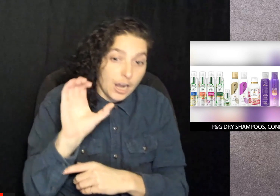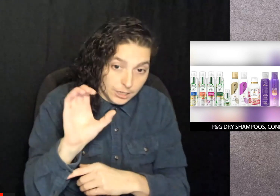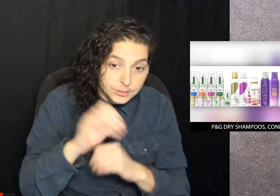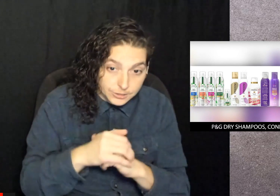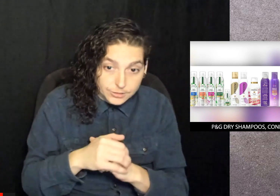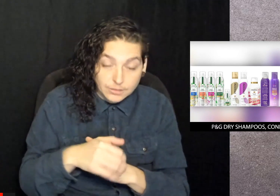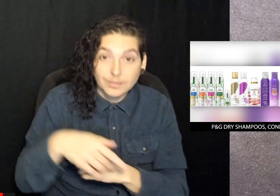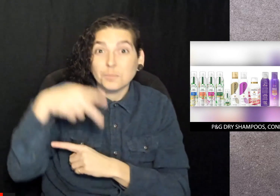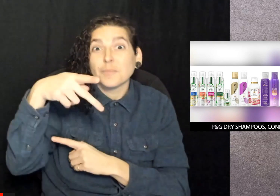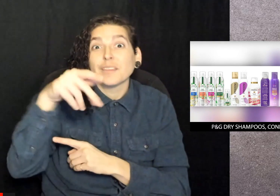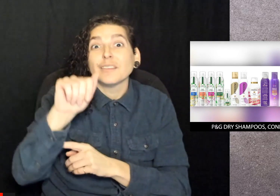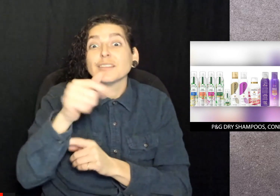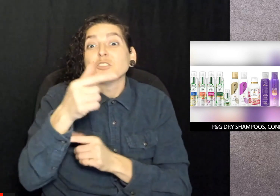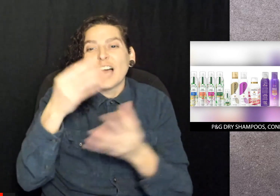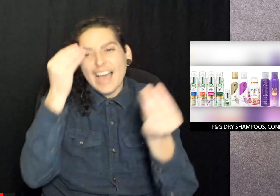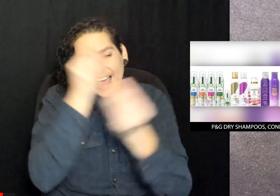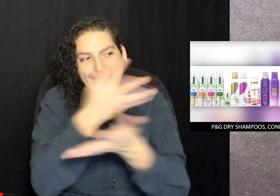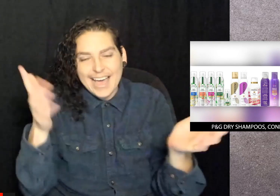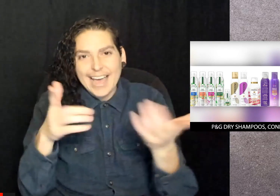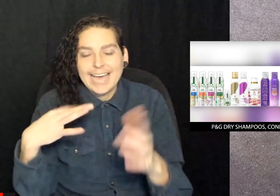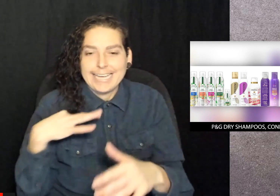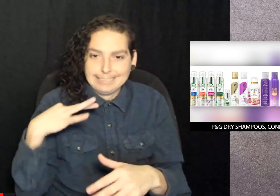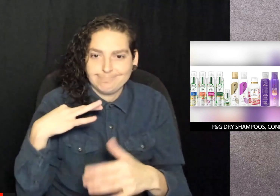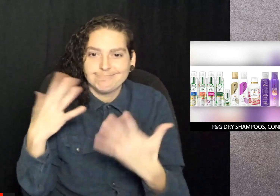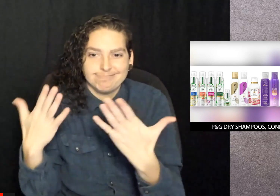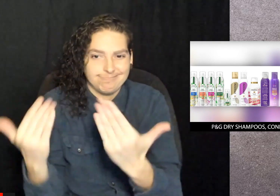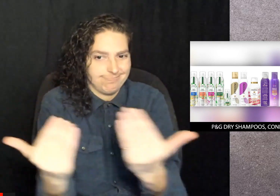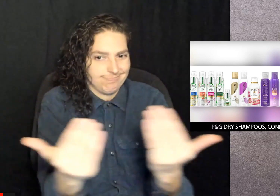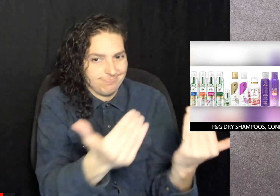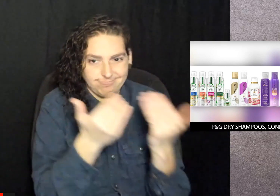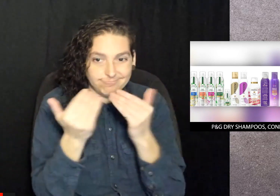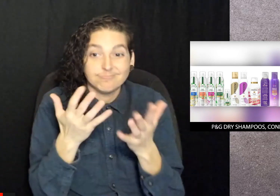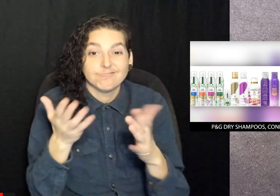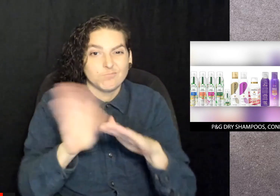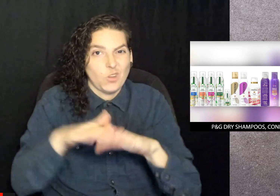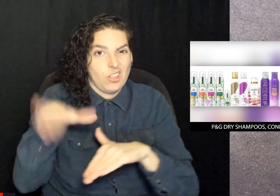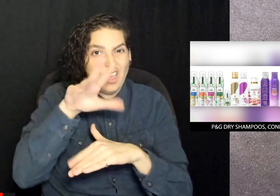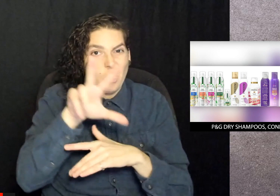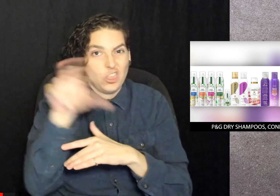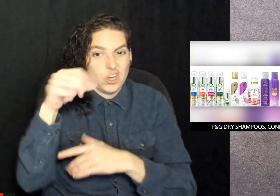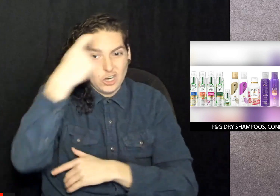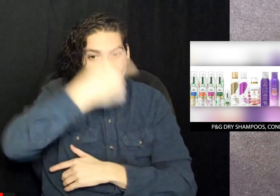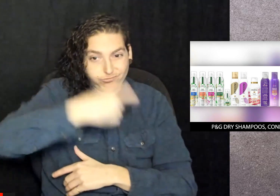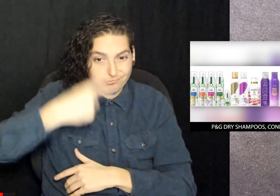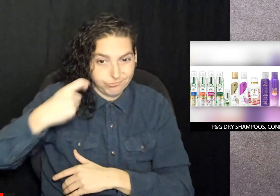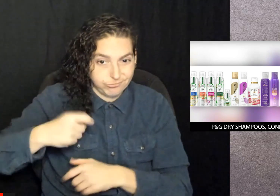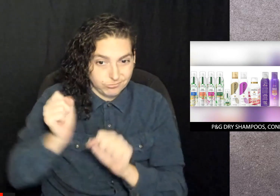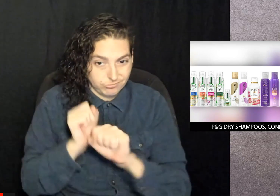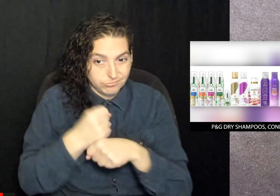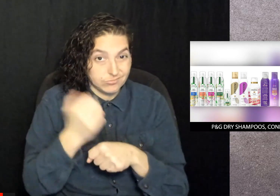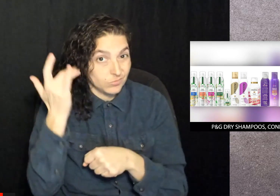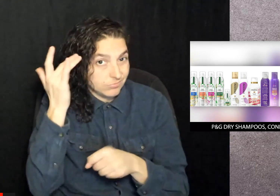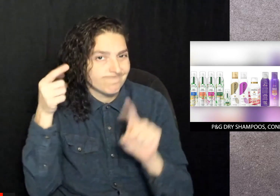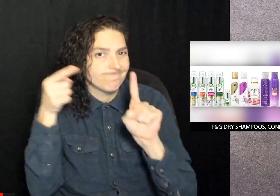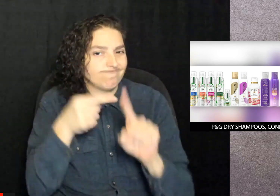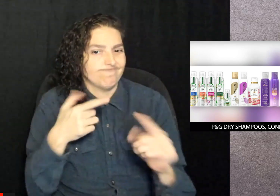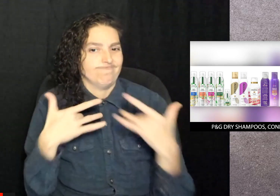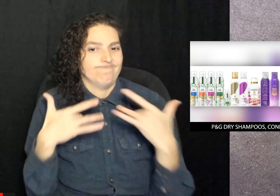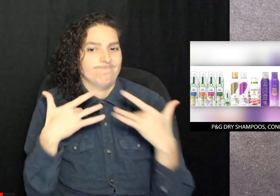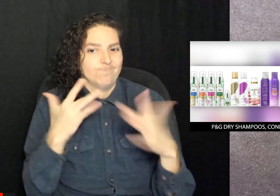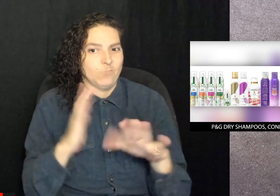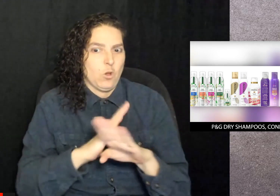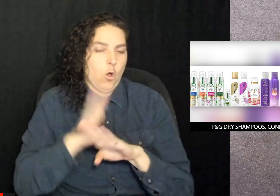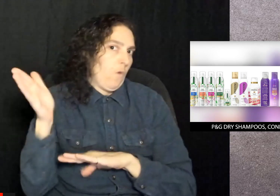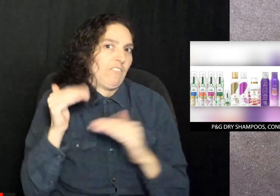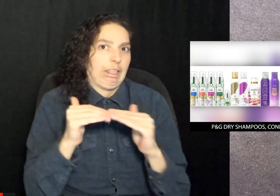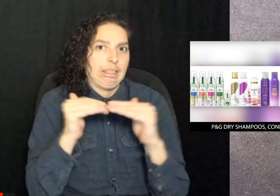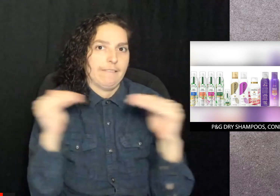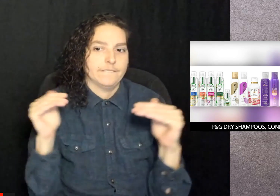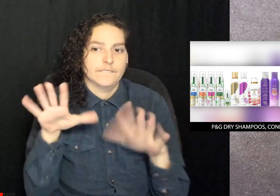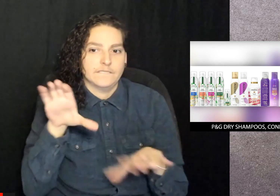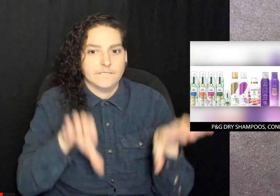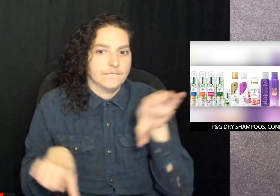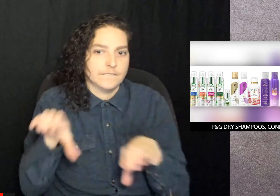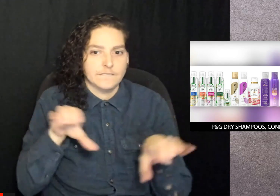listen up P&G is issuing a voluntary recall of more than 30 aerosol spray products